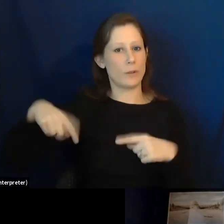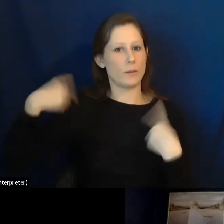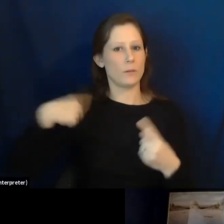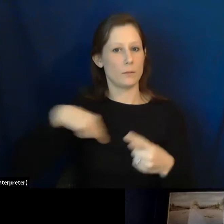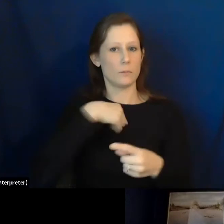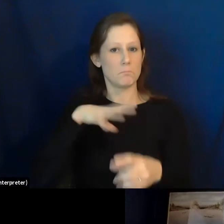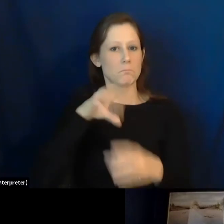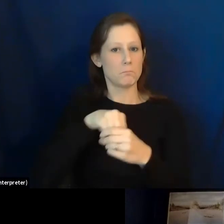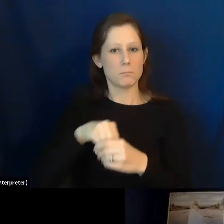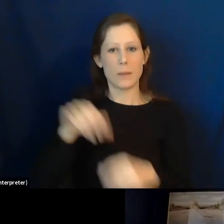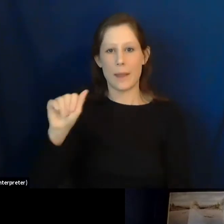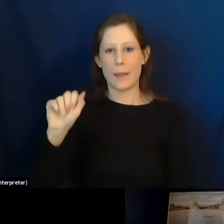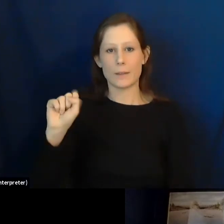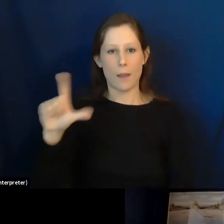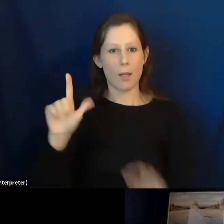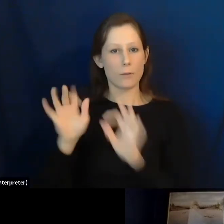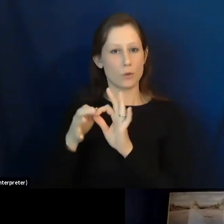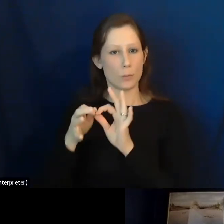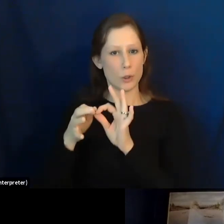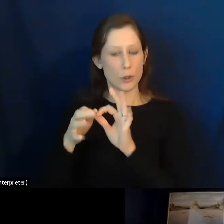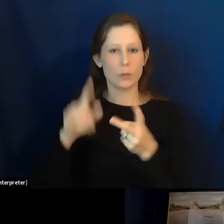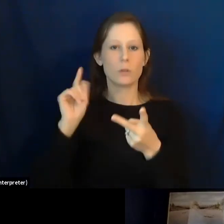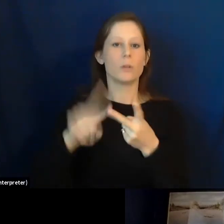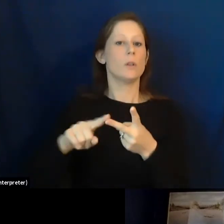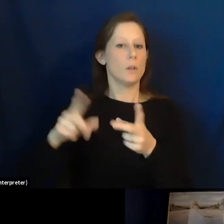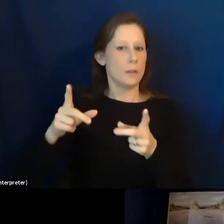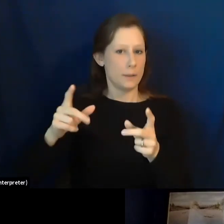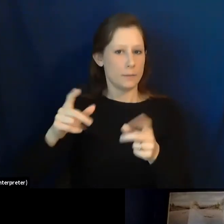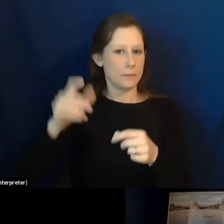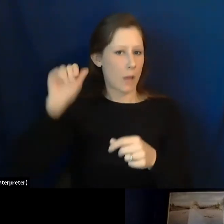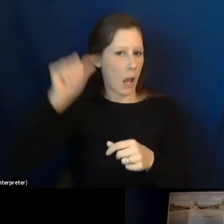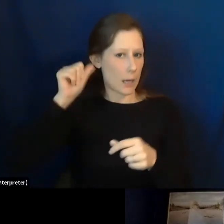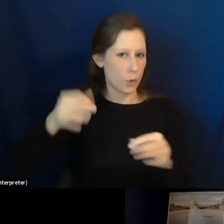interpretation and audio description at our performances in Forest Park. We did set out